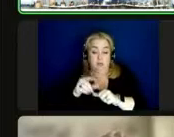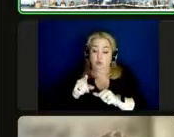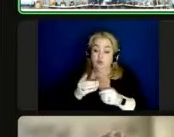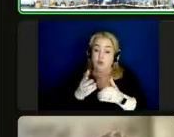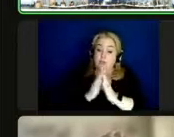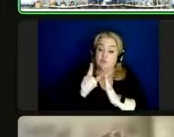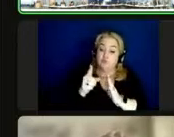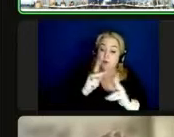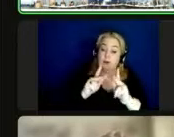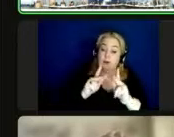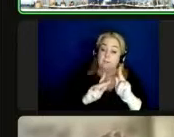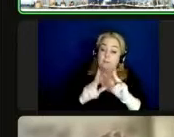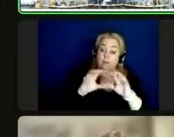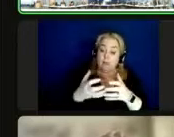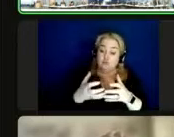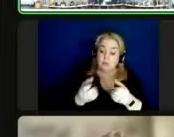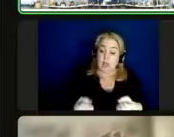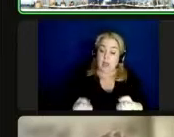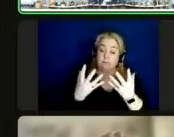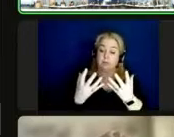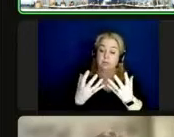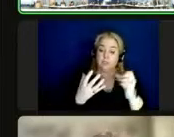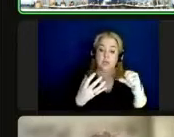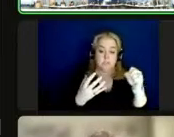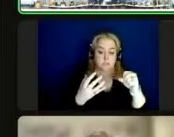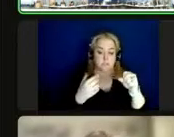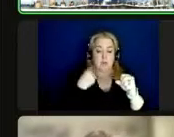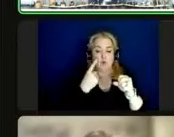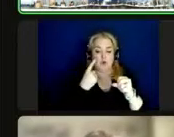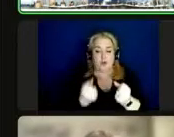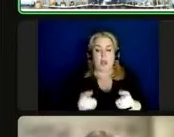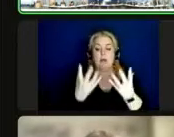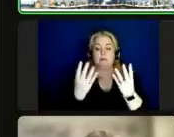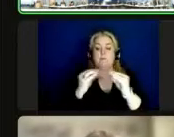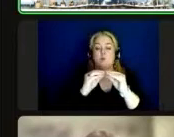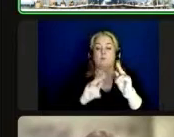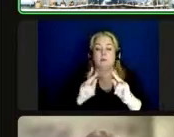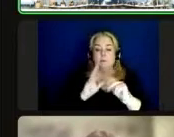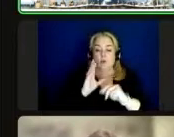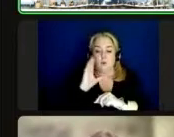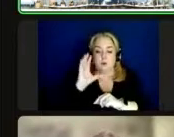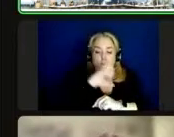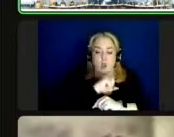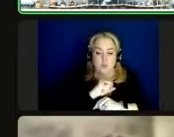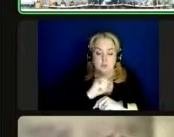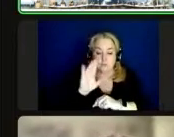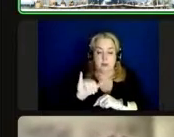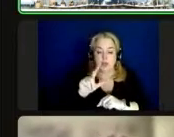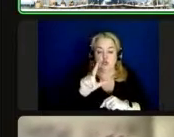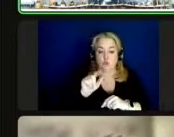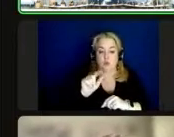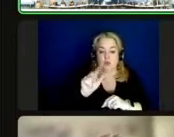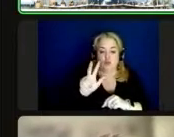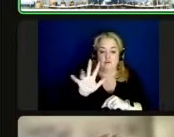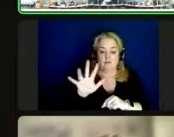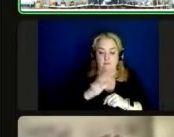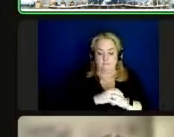SURE. SO SO ONE PERCENT IS ABOUT 8 PER YEAR. SO IN ORDER THAT A 2 PERCENT